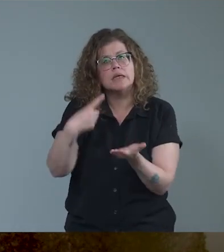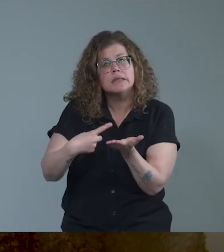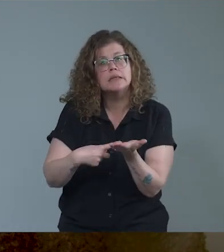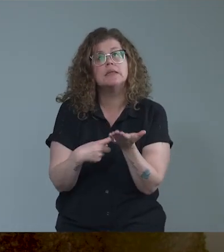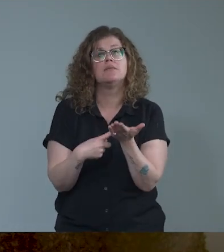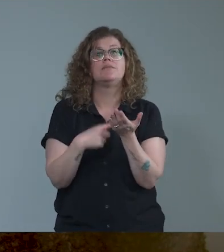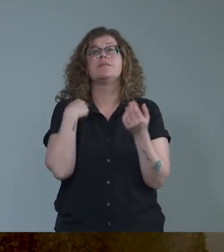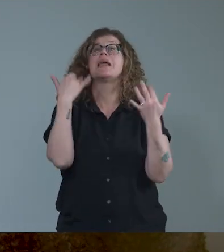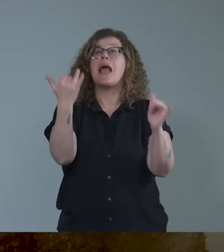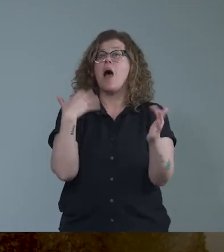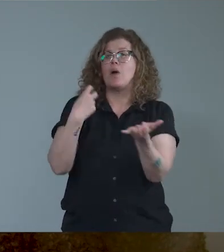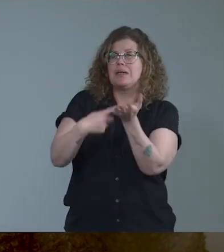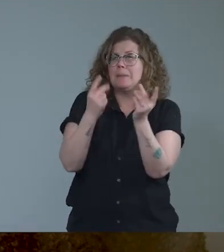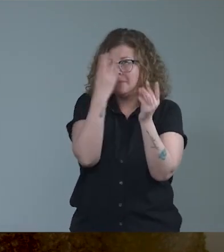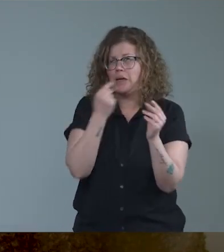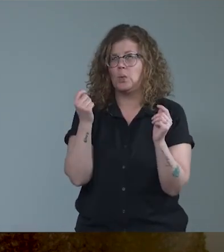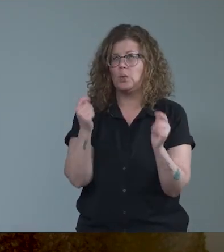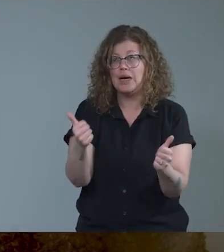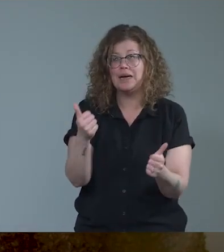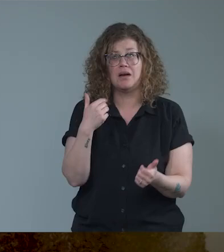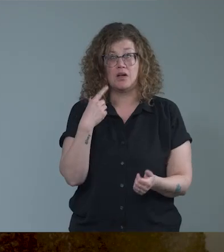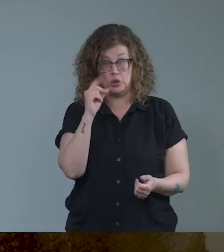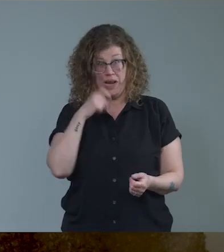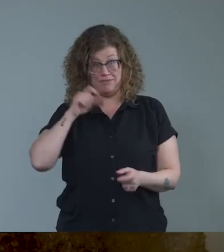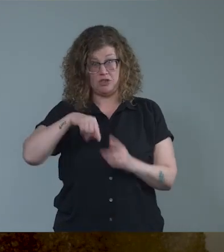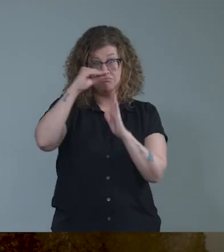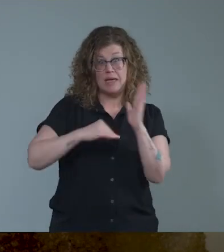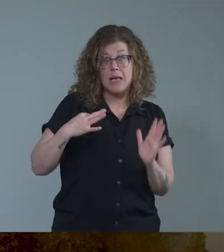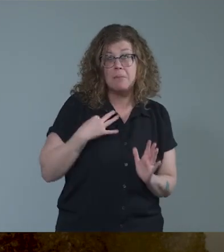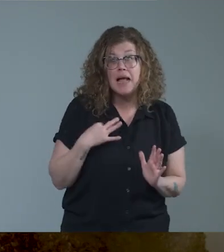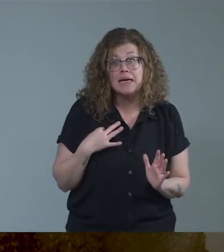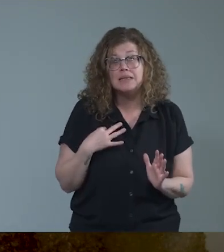that you were speaking with because they're on vacation or like life happens, right? But if you have it in writing,